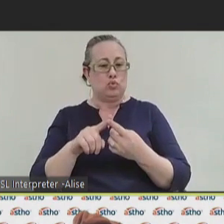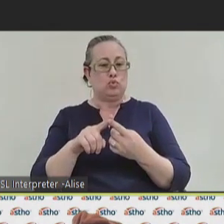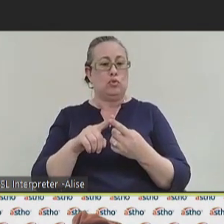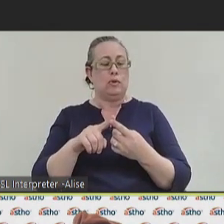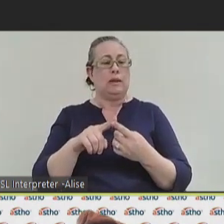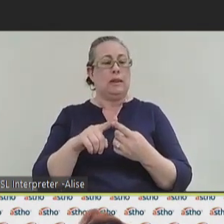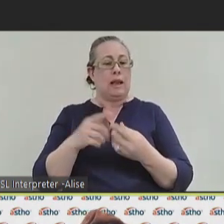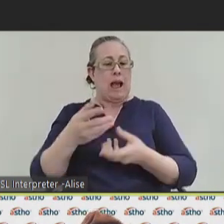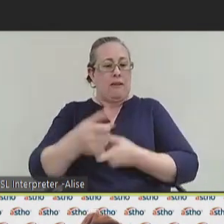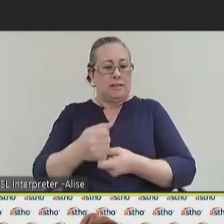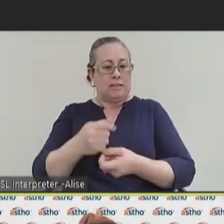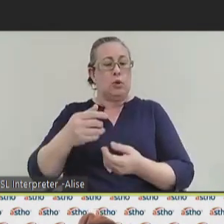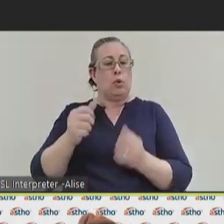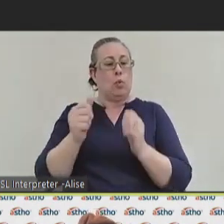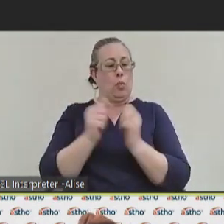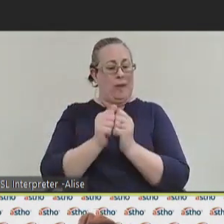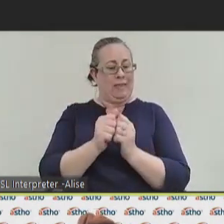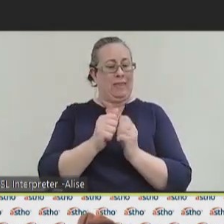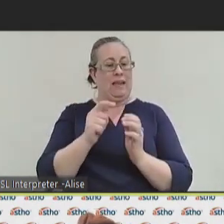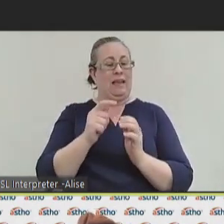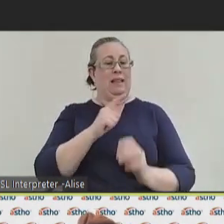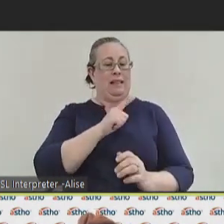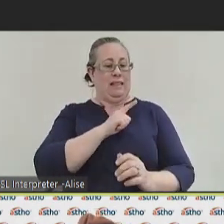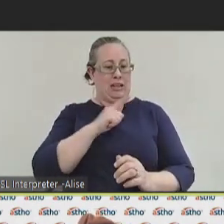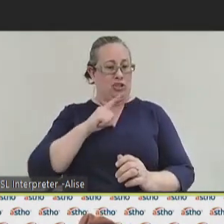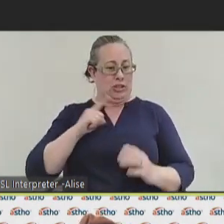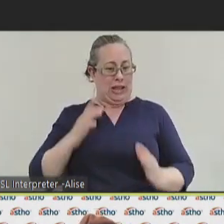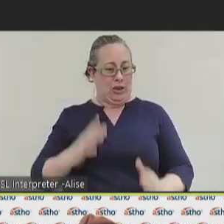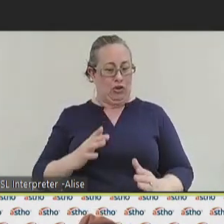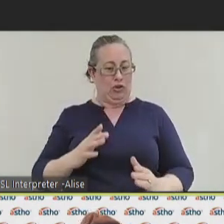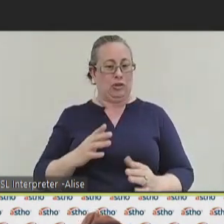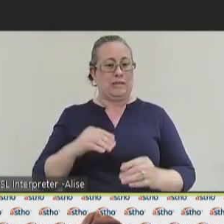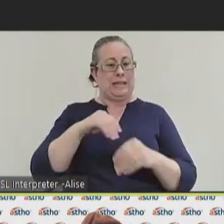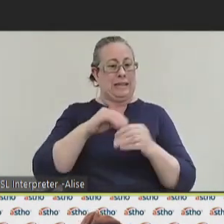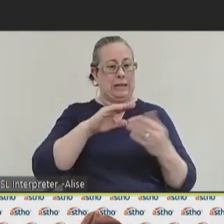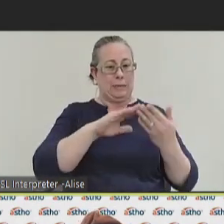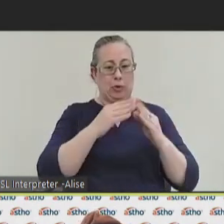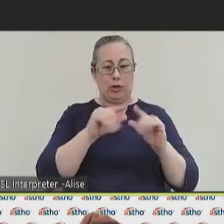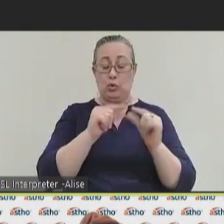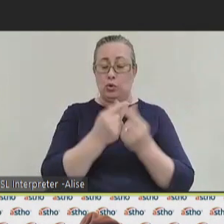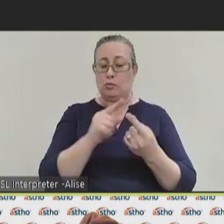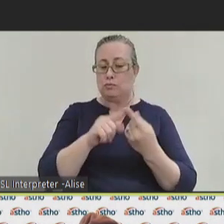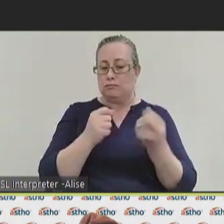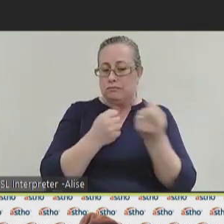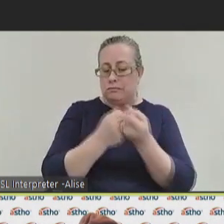legislators engaged with community groups to support vaccine policies and develop effective